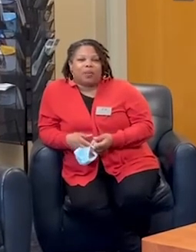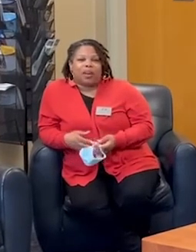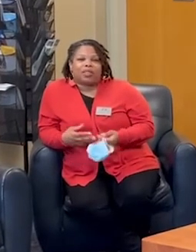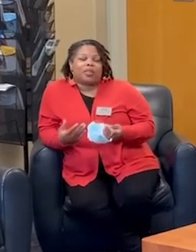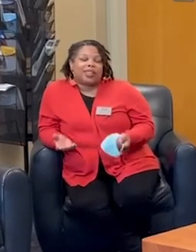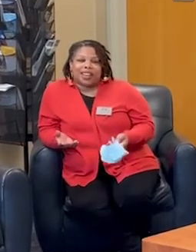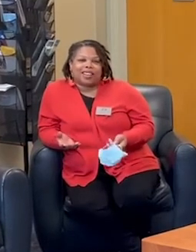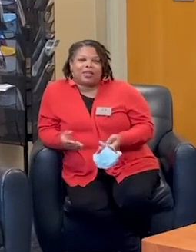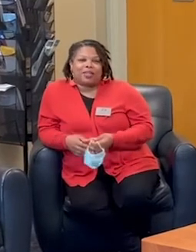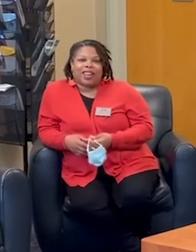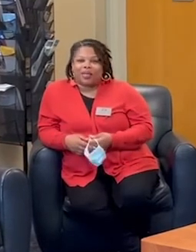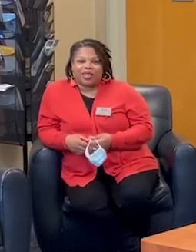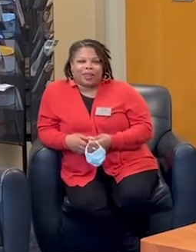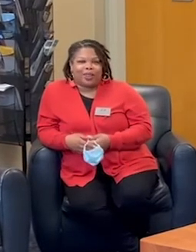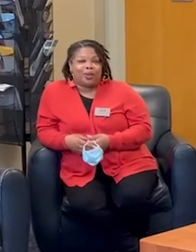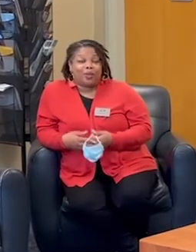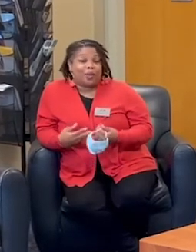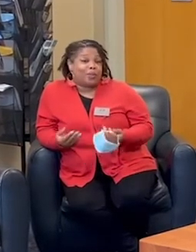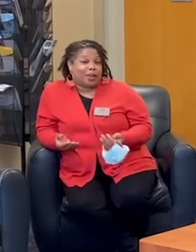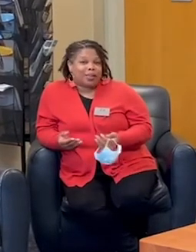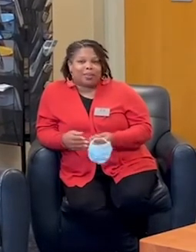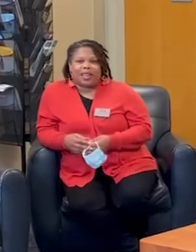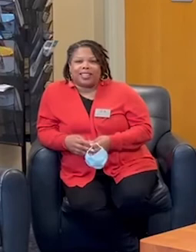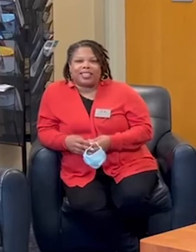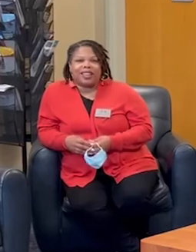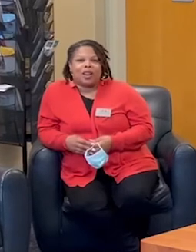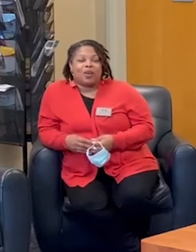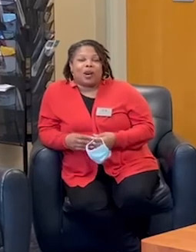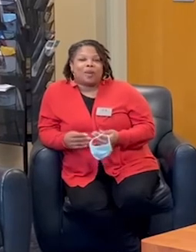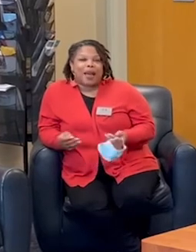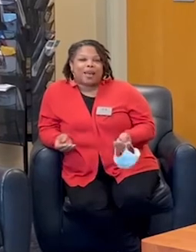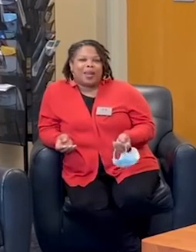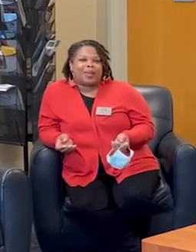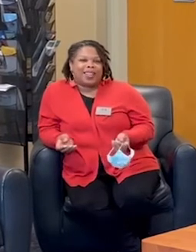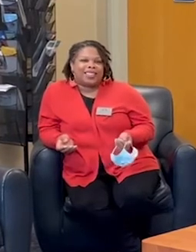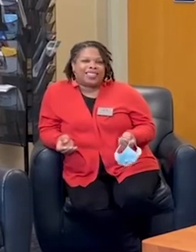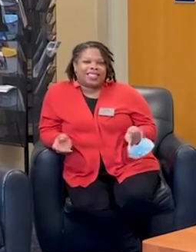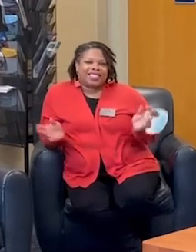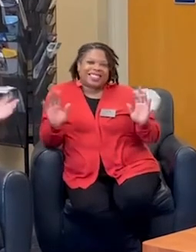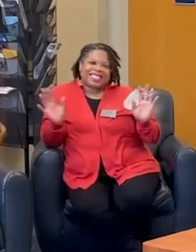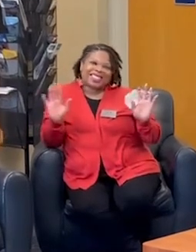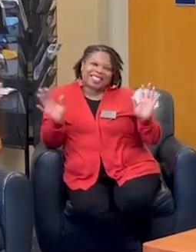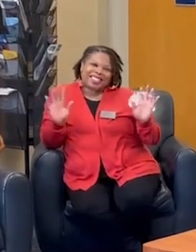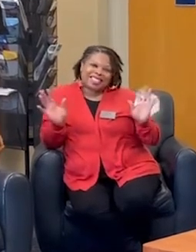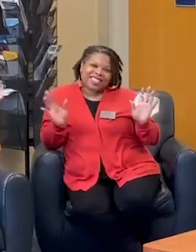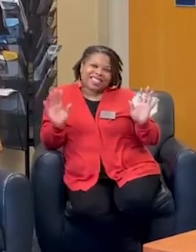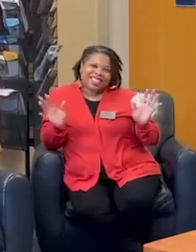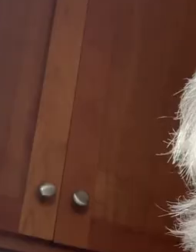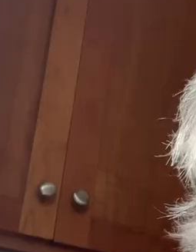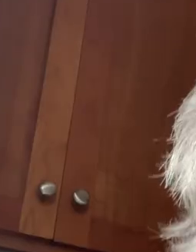We are so excited to invite you into our new remodeled space. Welcome back, penguins!